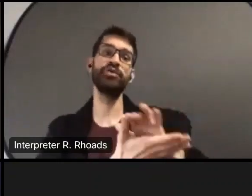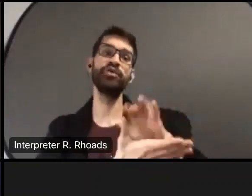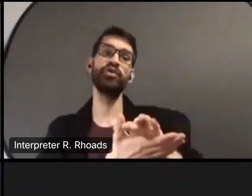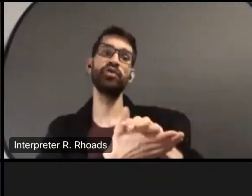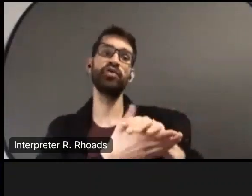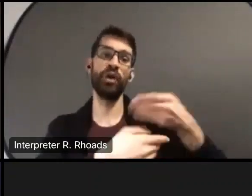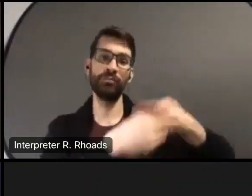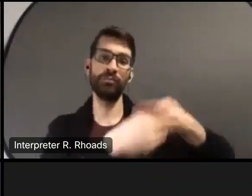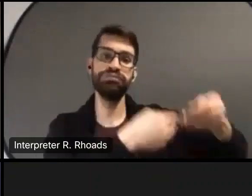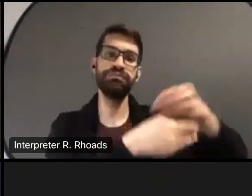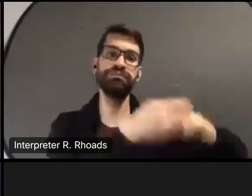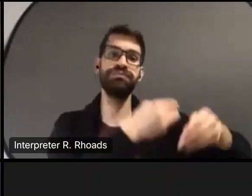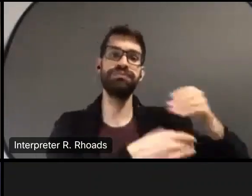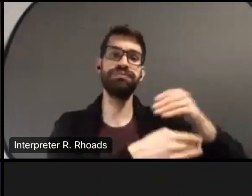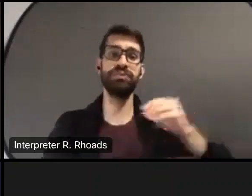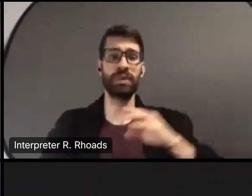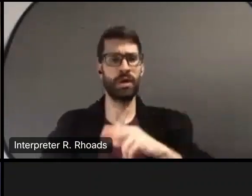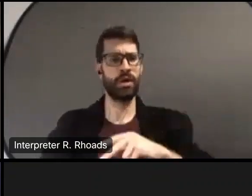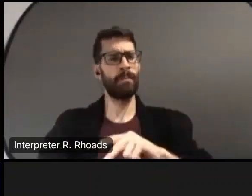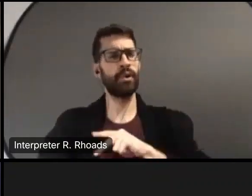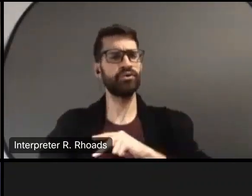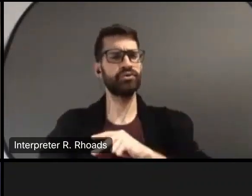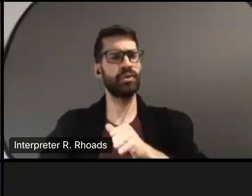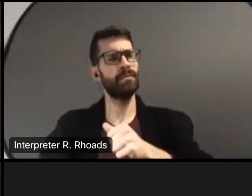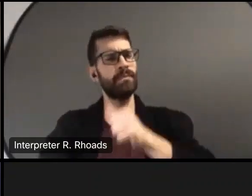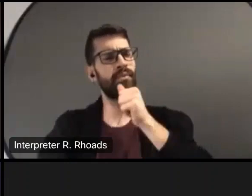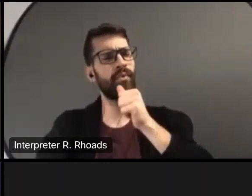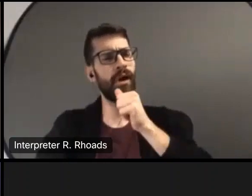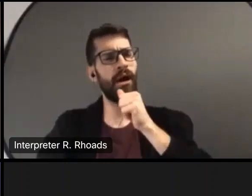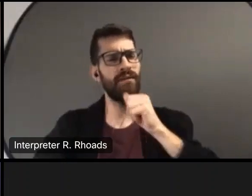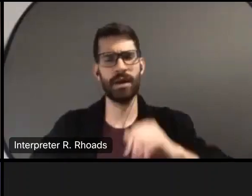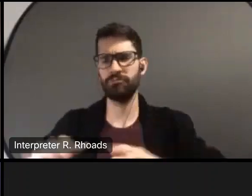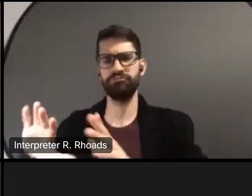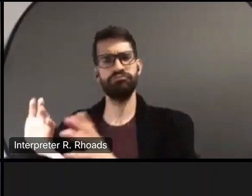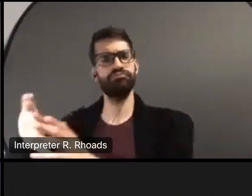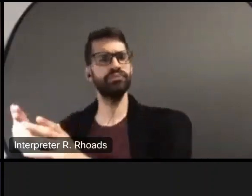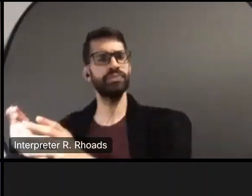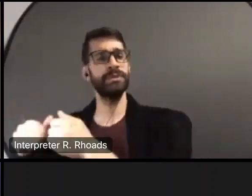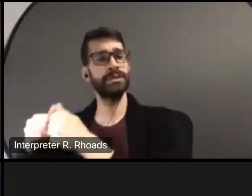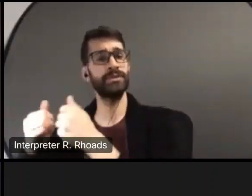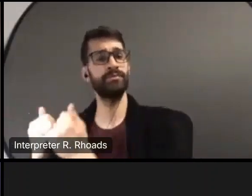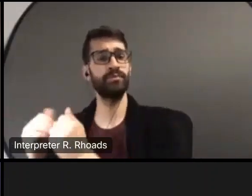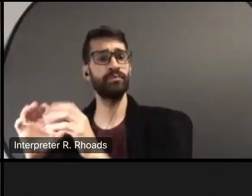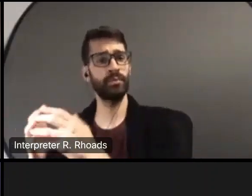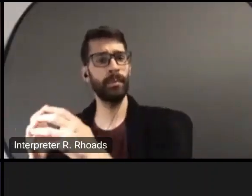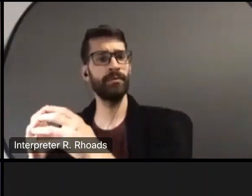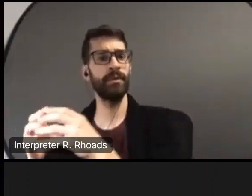you know, keep your personal life keep, your private life private." And then, it just works